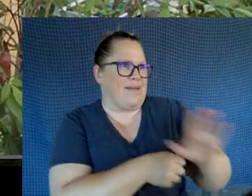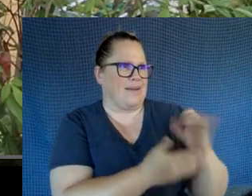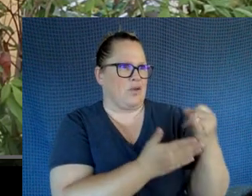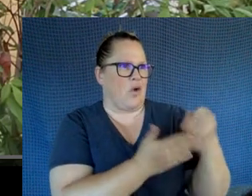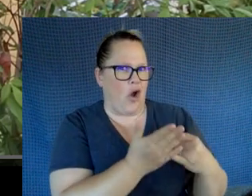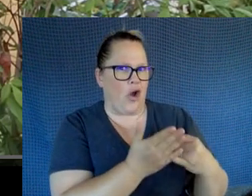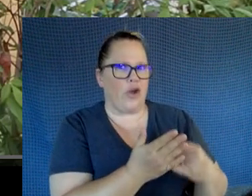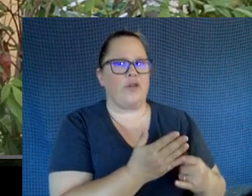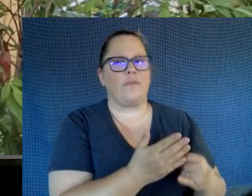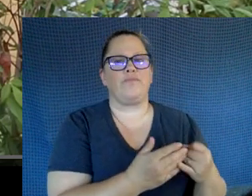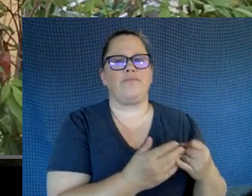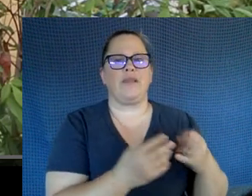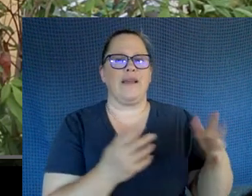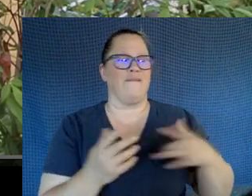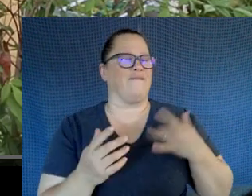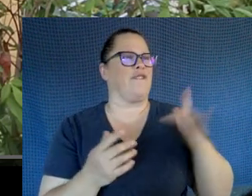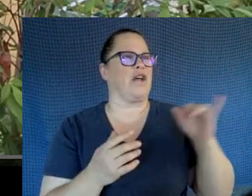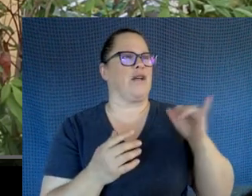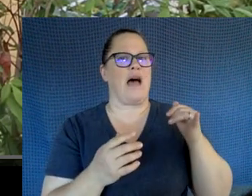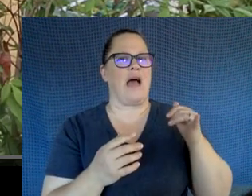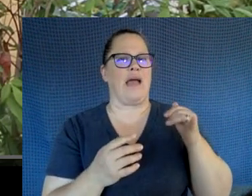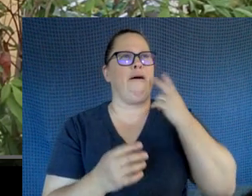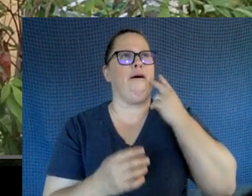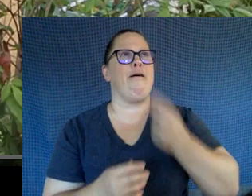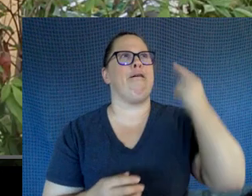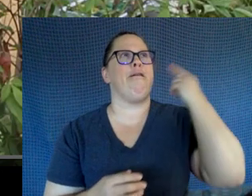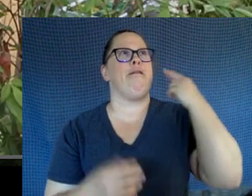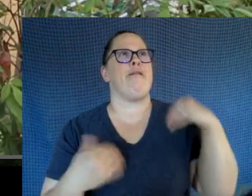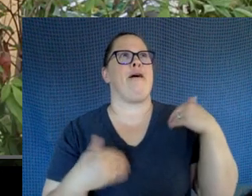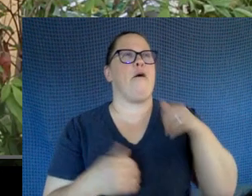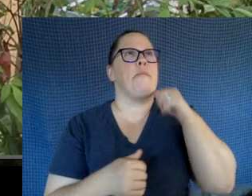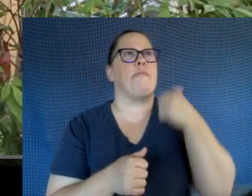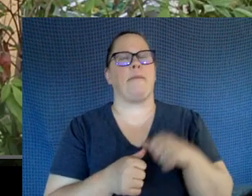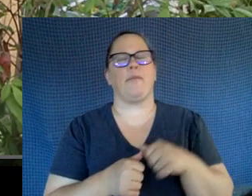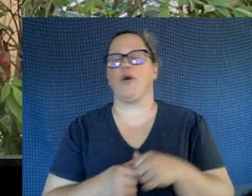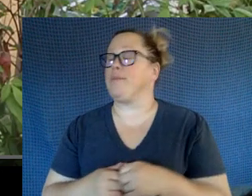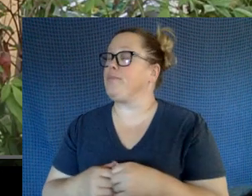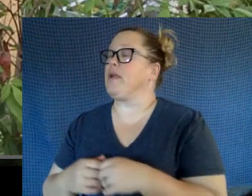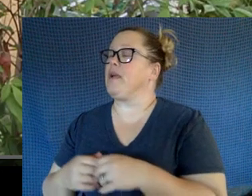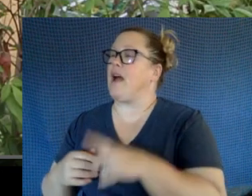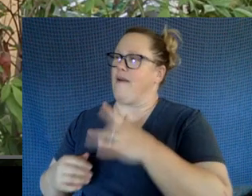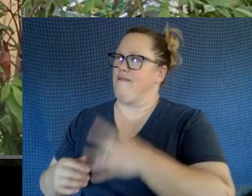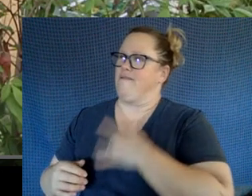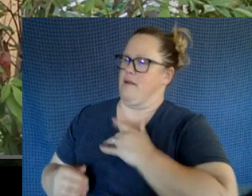memory lane. I'm back as a boy talking with great grandma down the old dirt